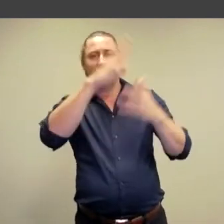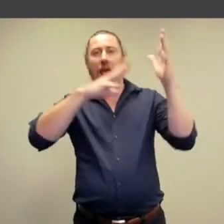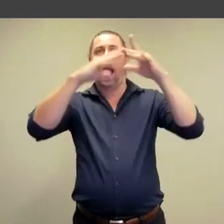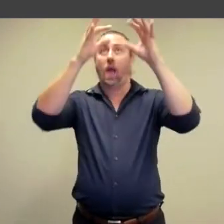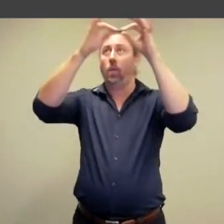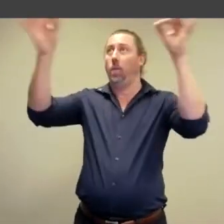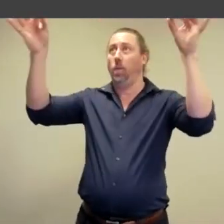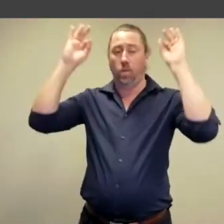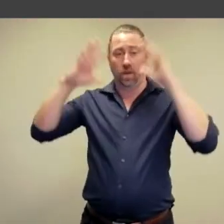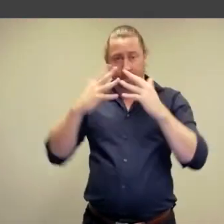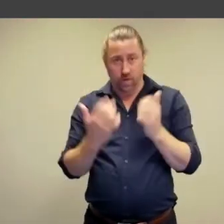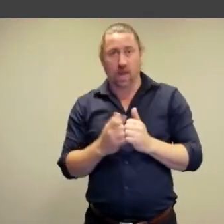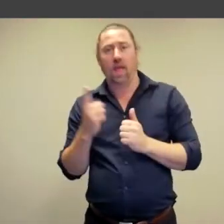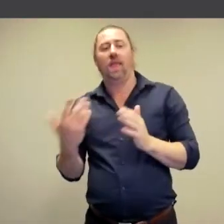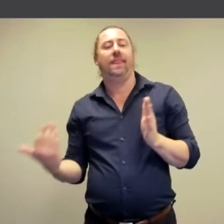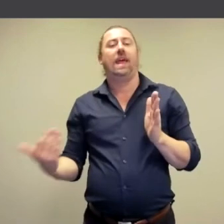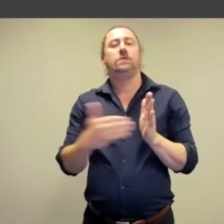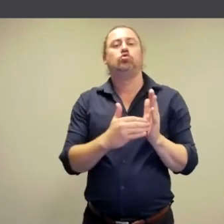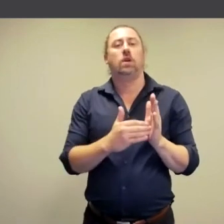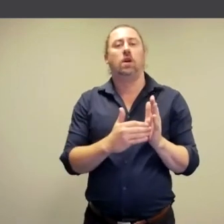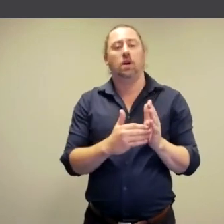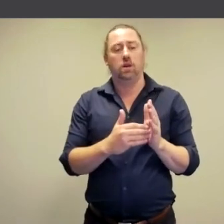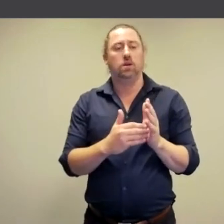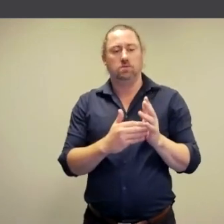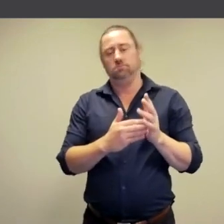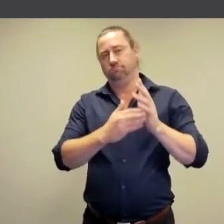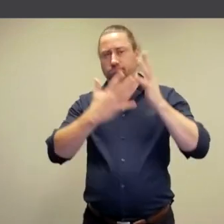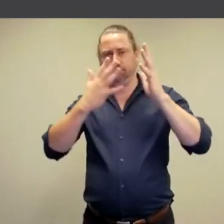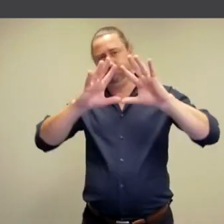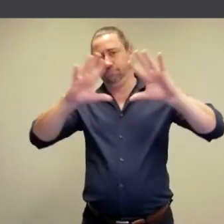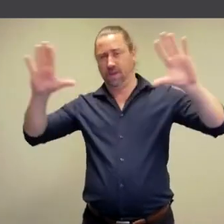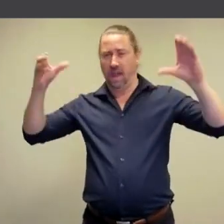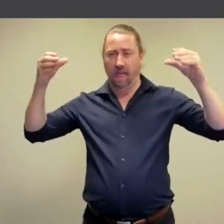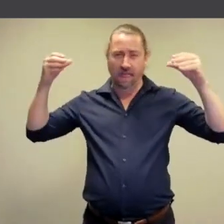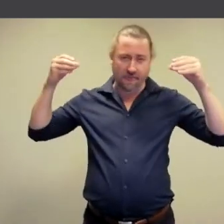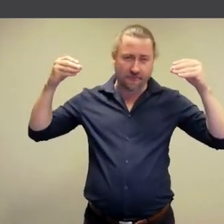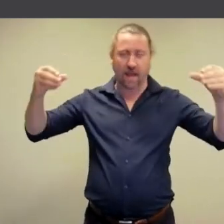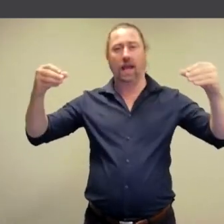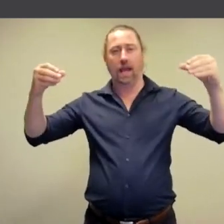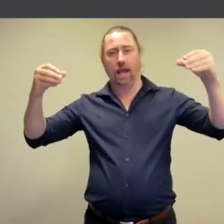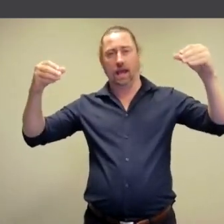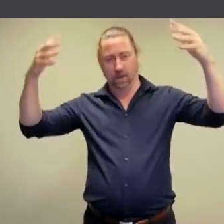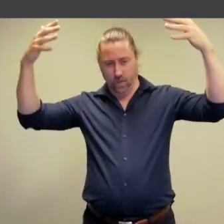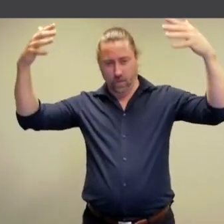and then they added these big